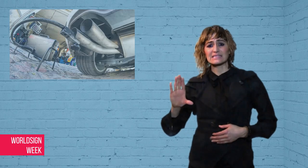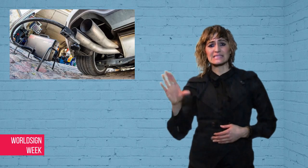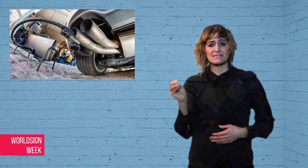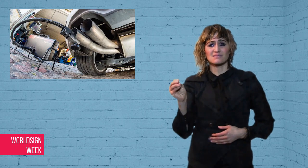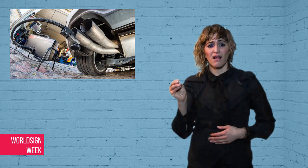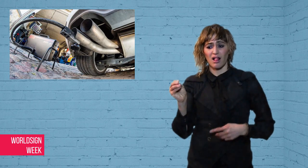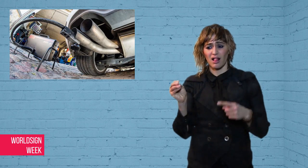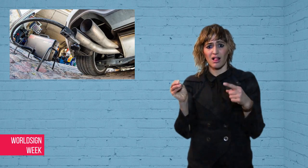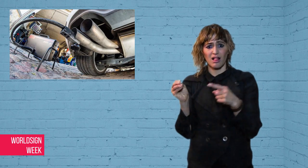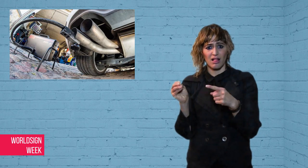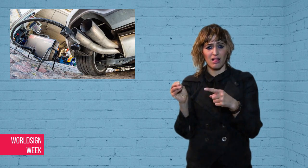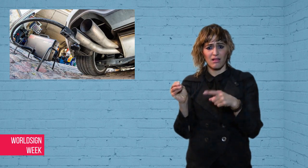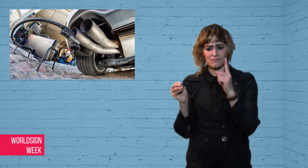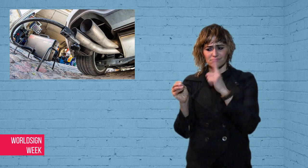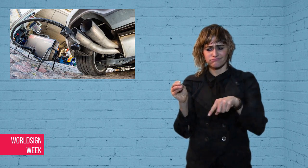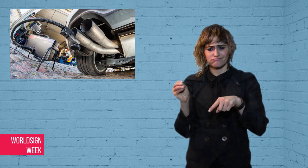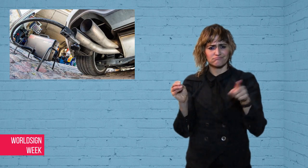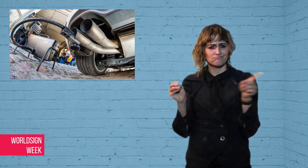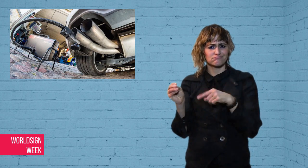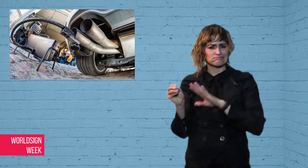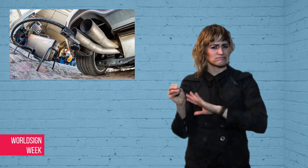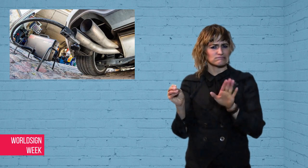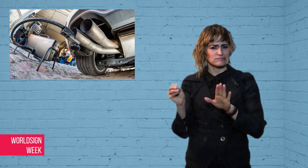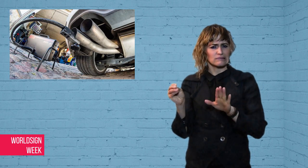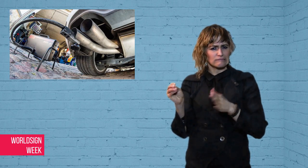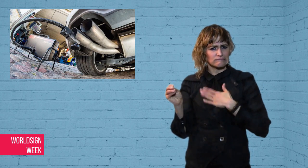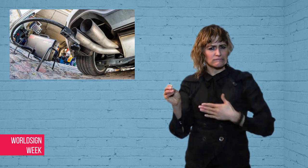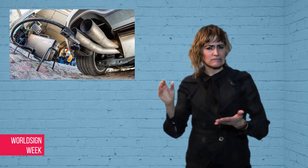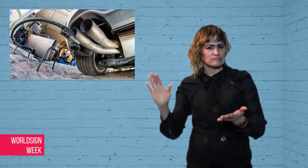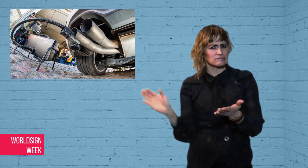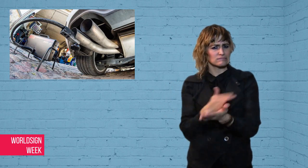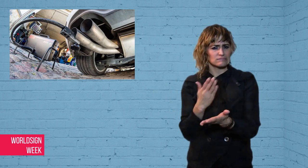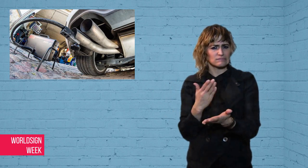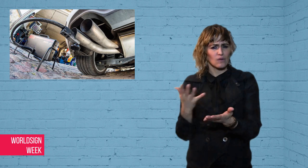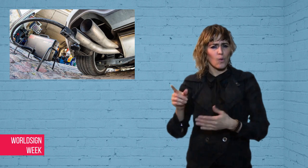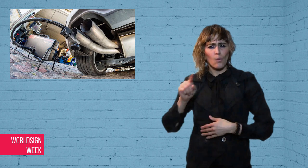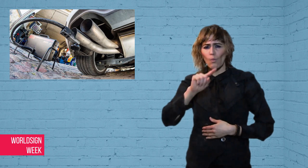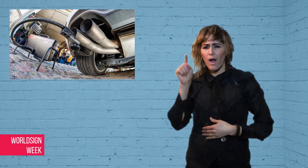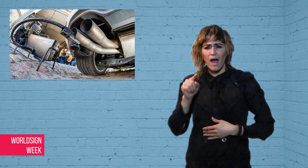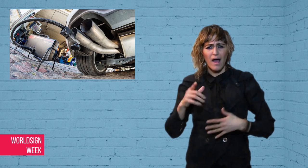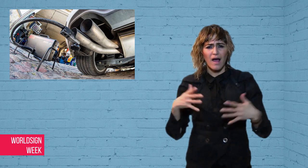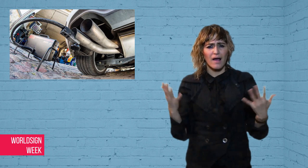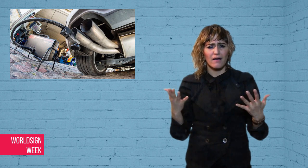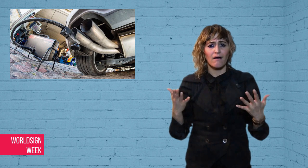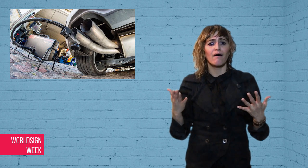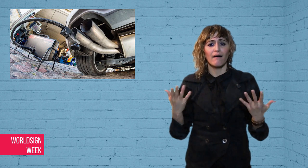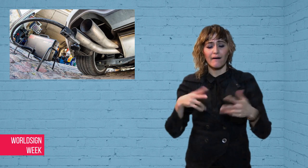Why ban diesel?